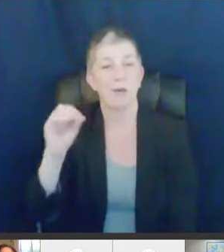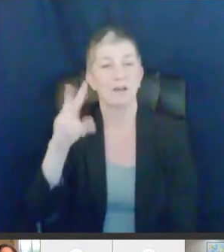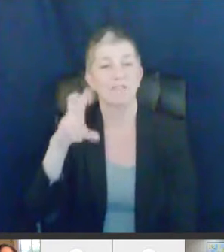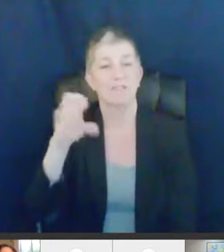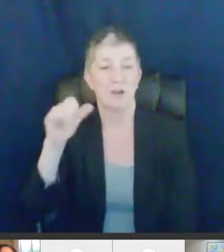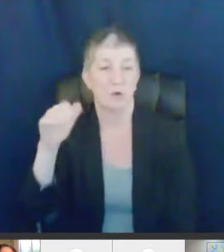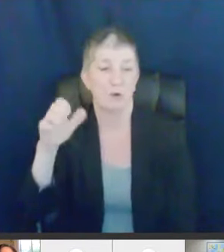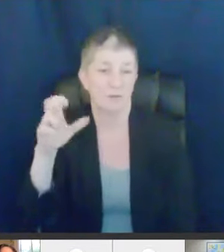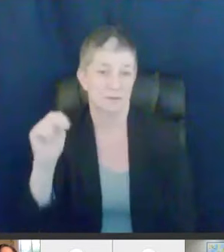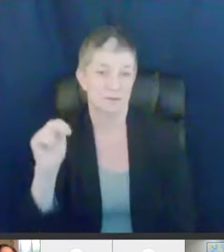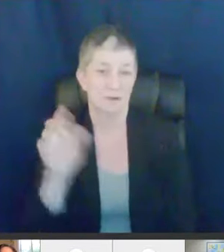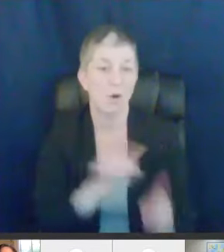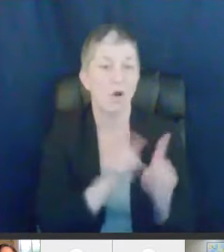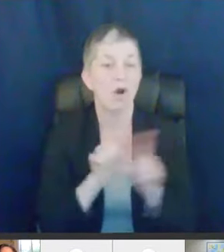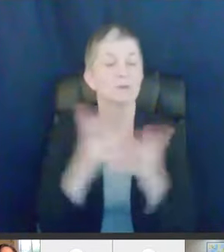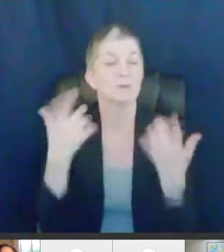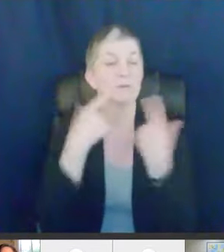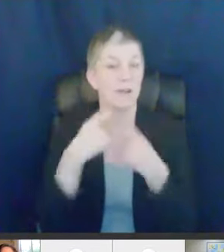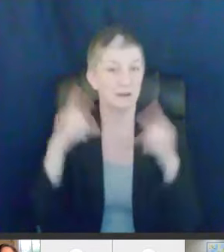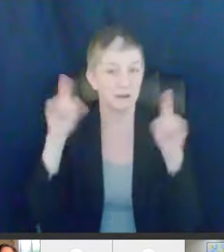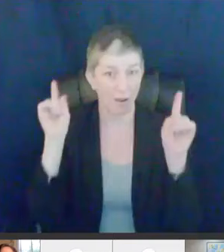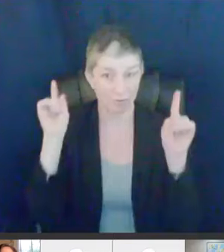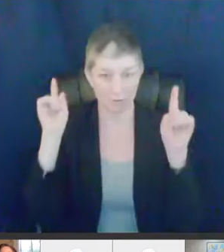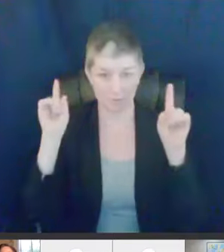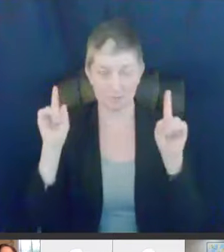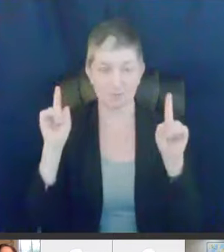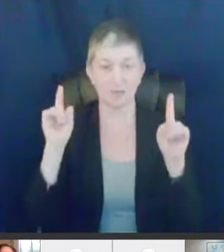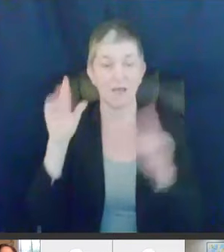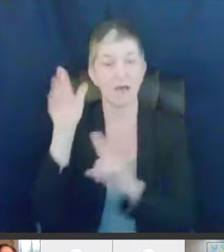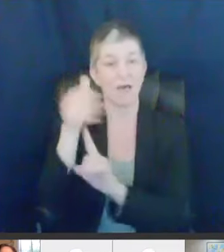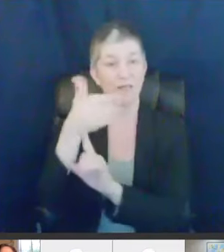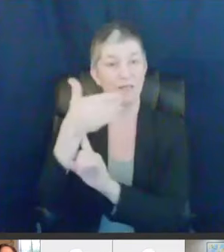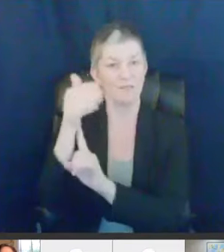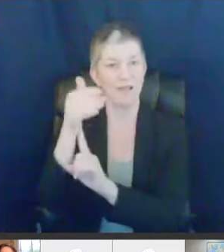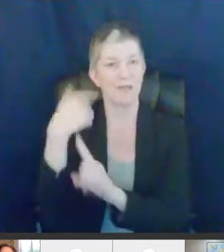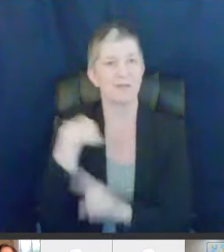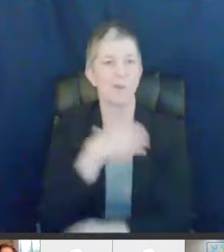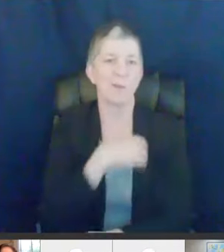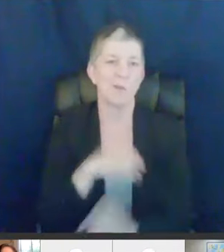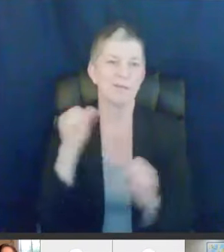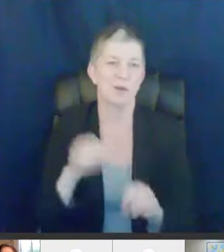announced the flags that we wished we could have released for Monday Memorial